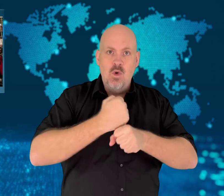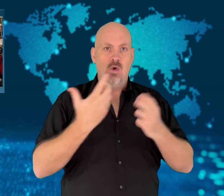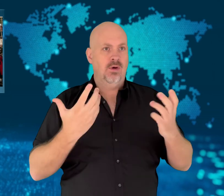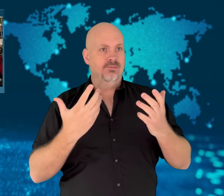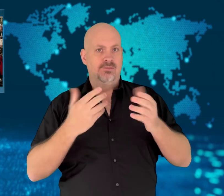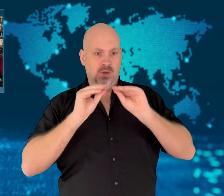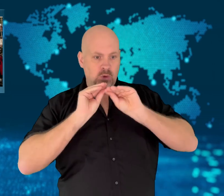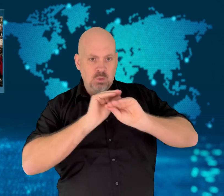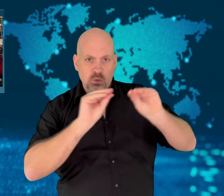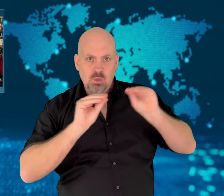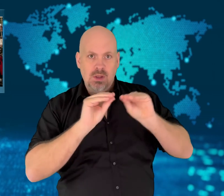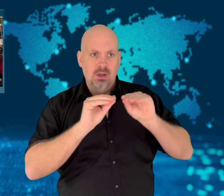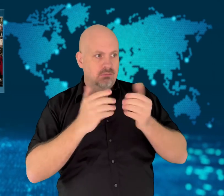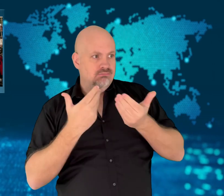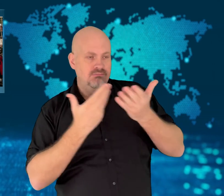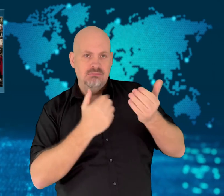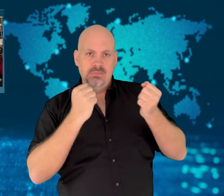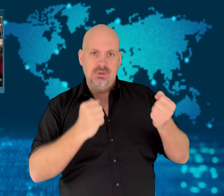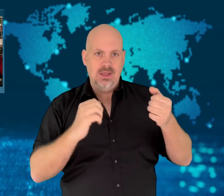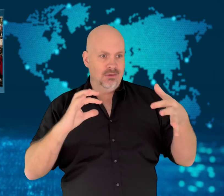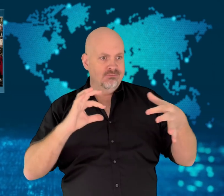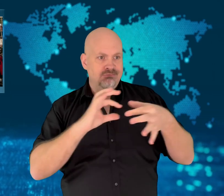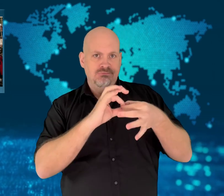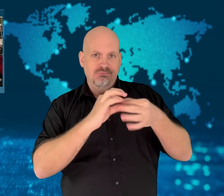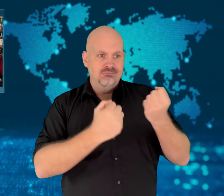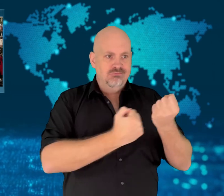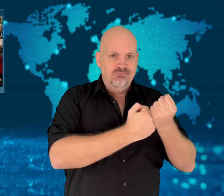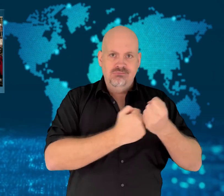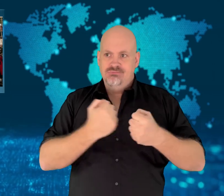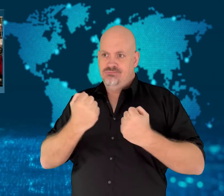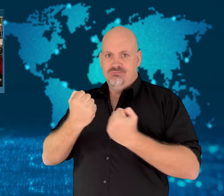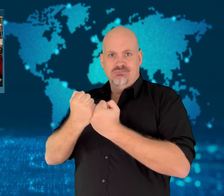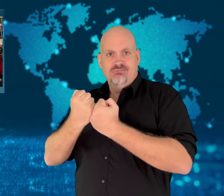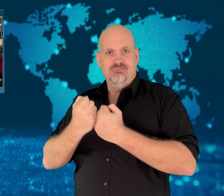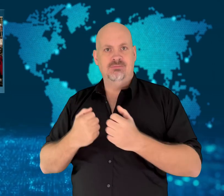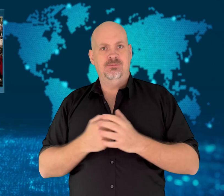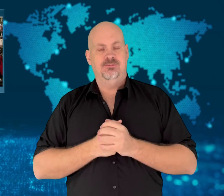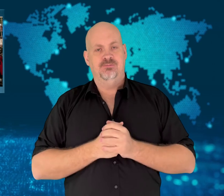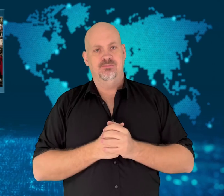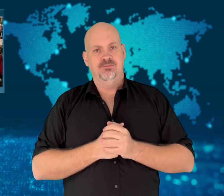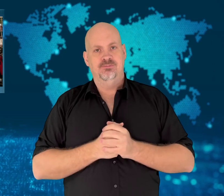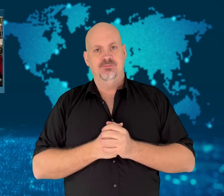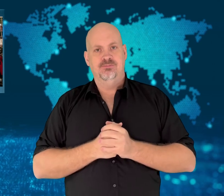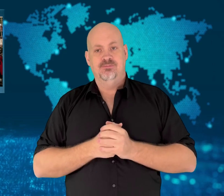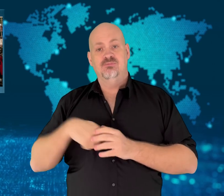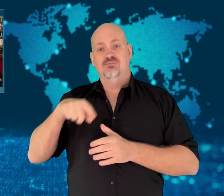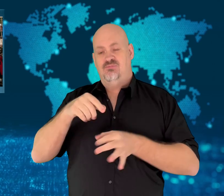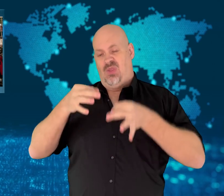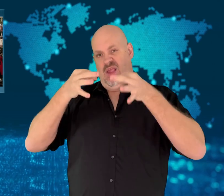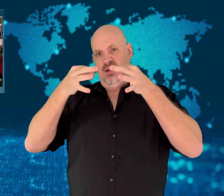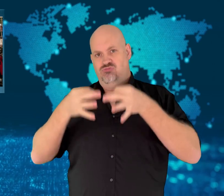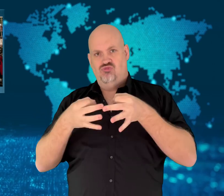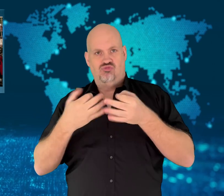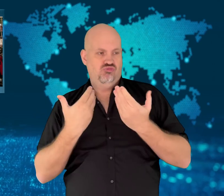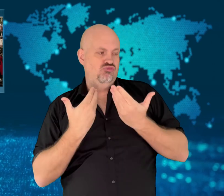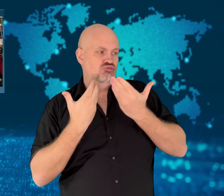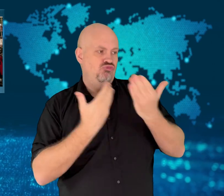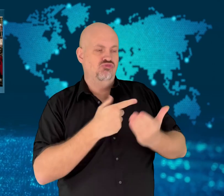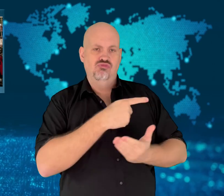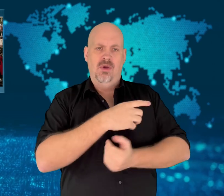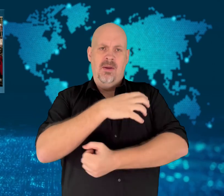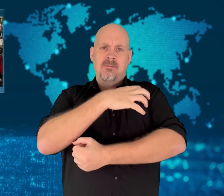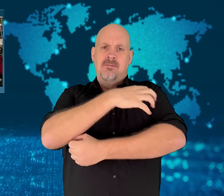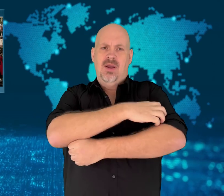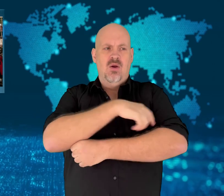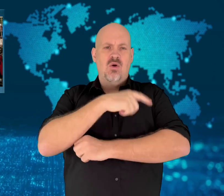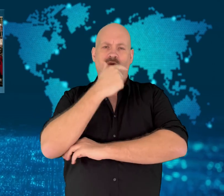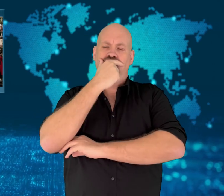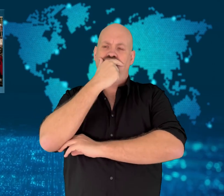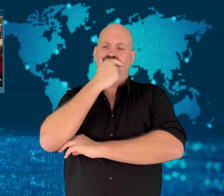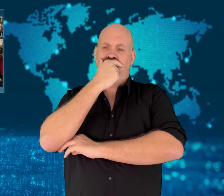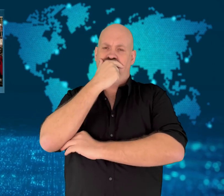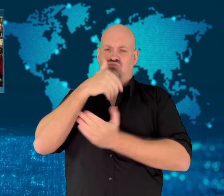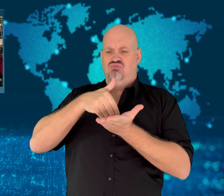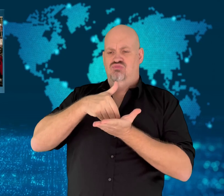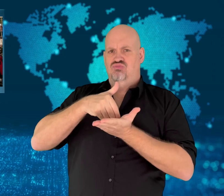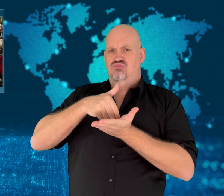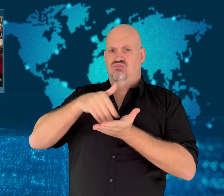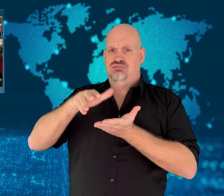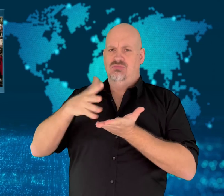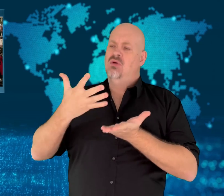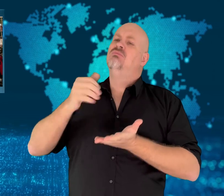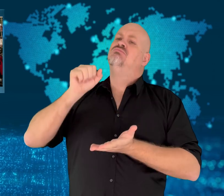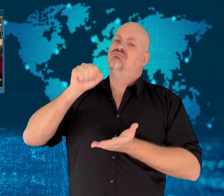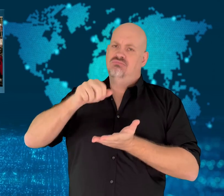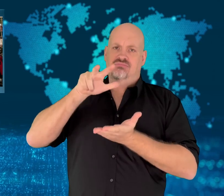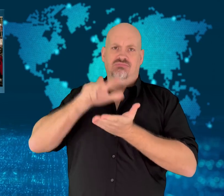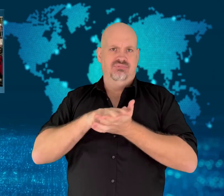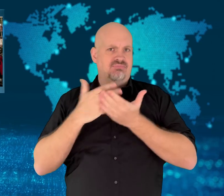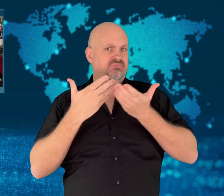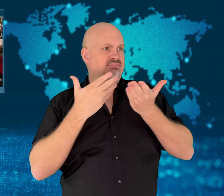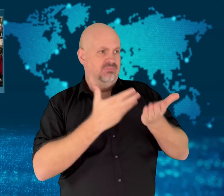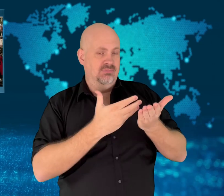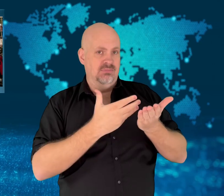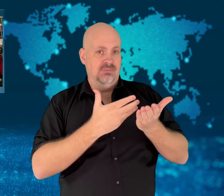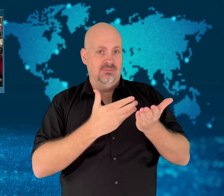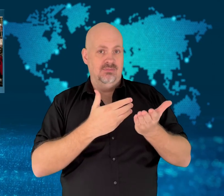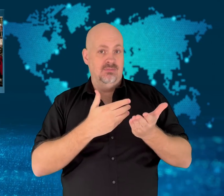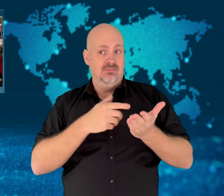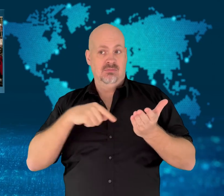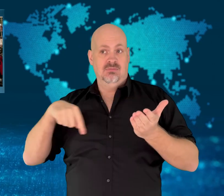The decision to give the Indigenous a "veto" may put pressure